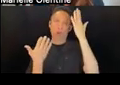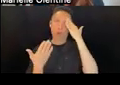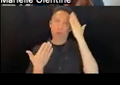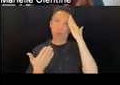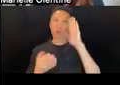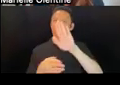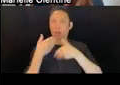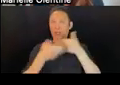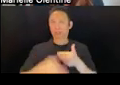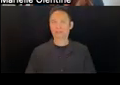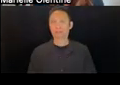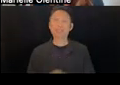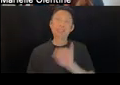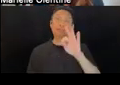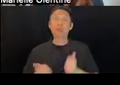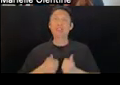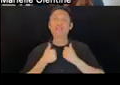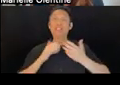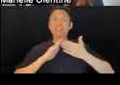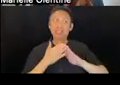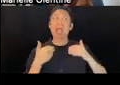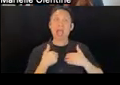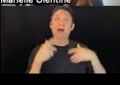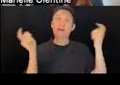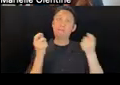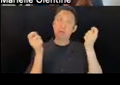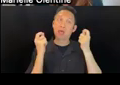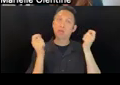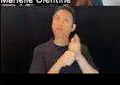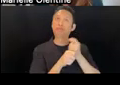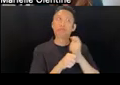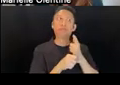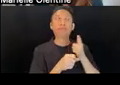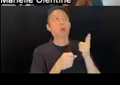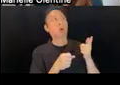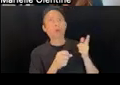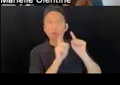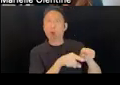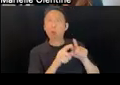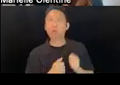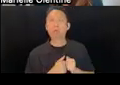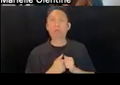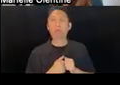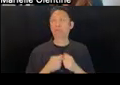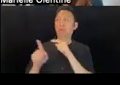entities and participating in labs is not sufficient by itself to getting a festival premiere because